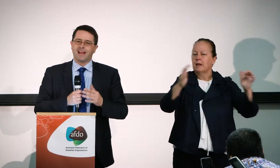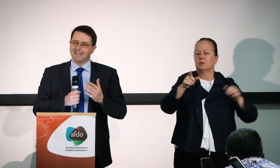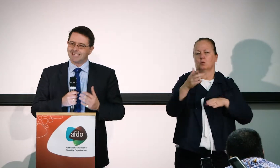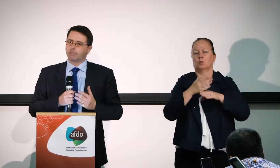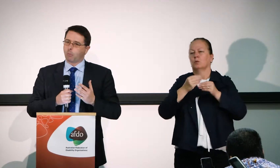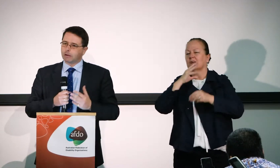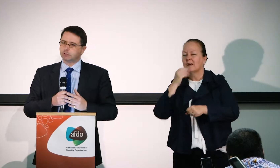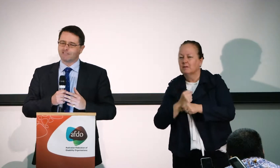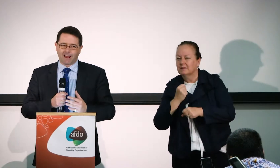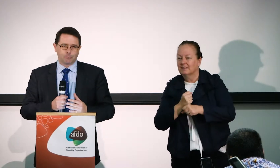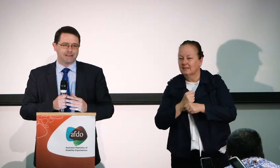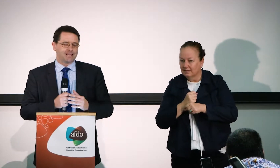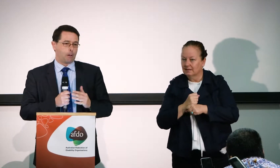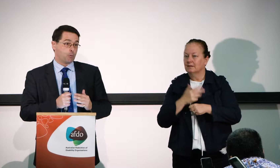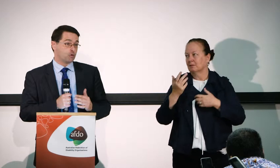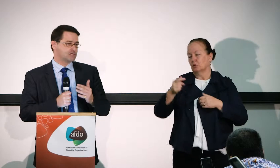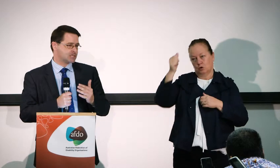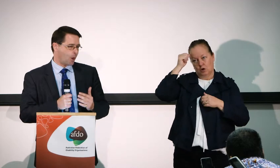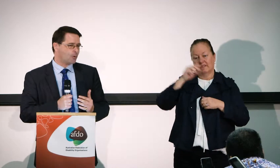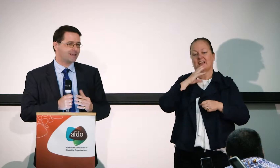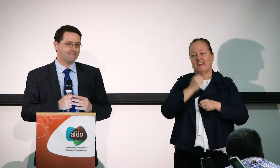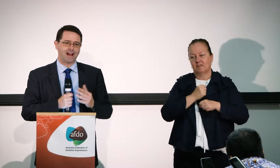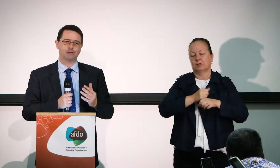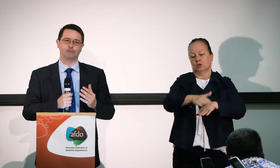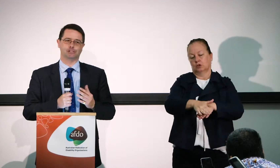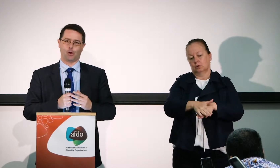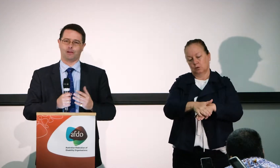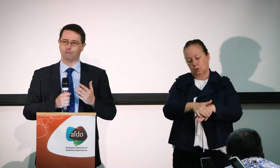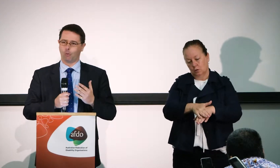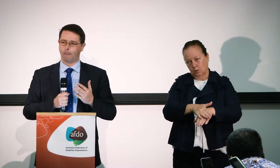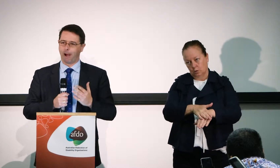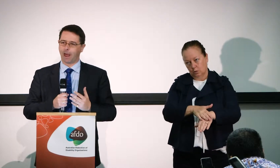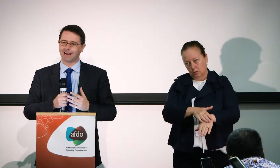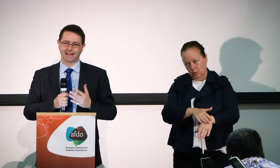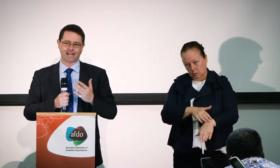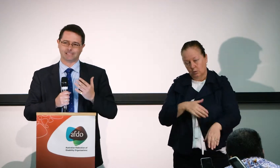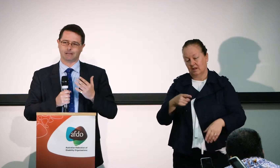Yet the wheels of government , move slowly, far too slowly for my liking